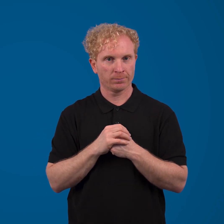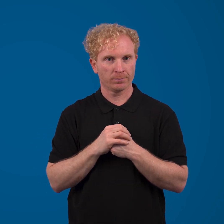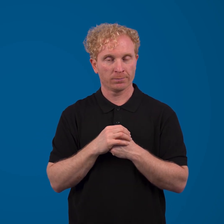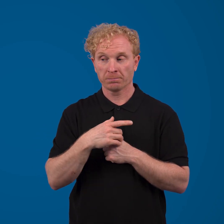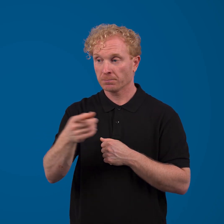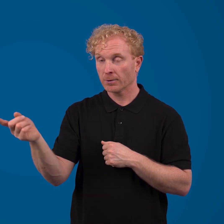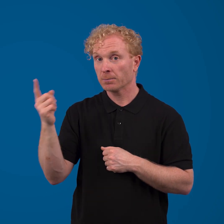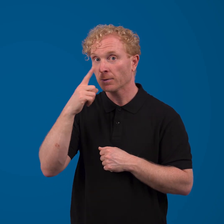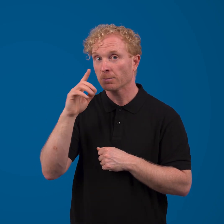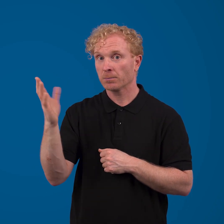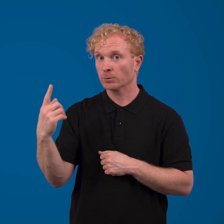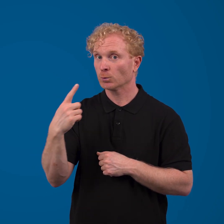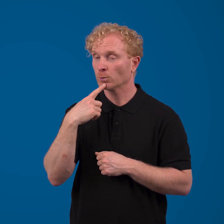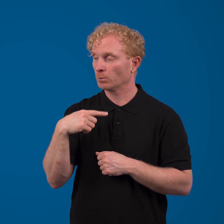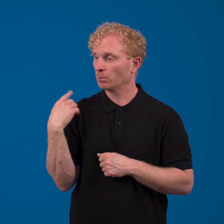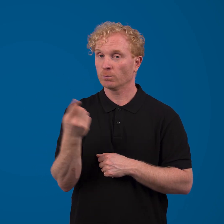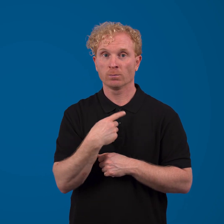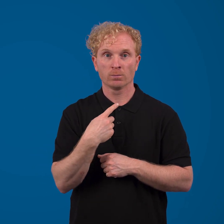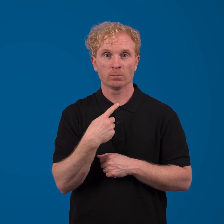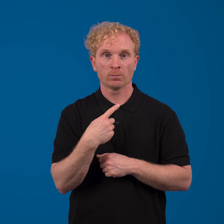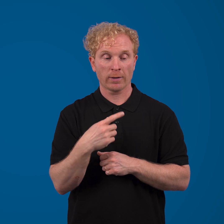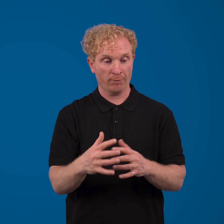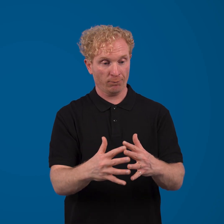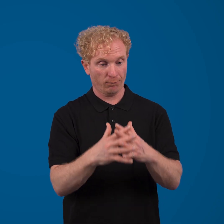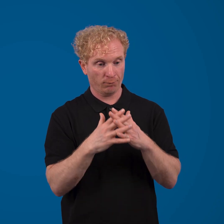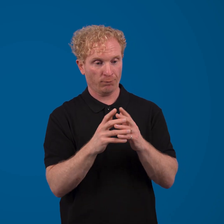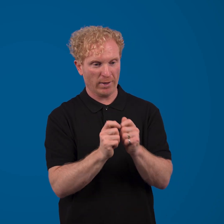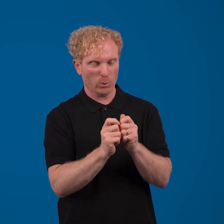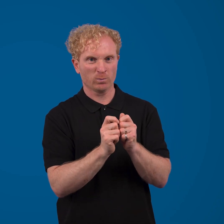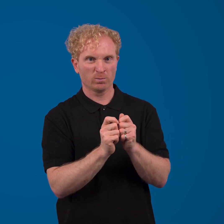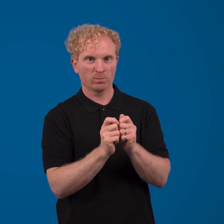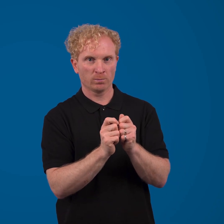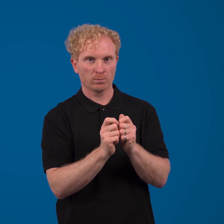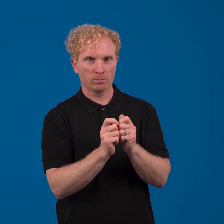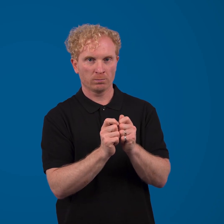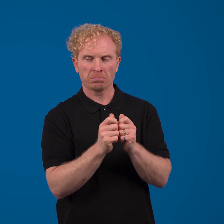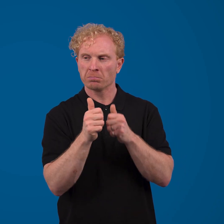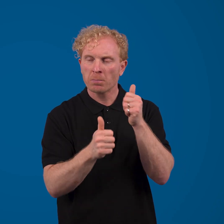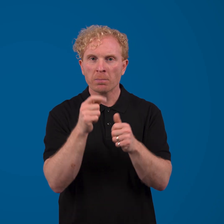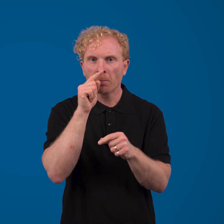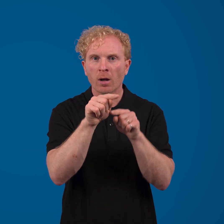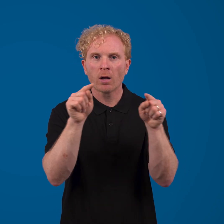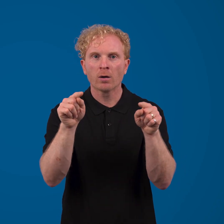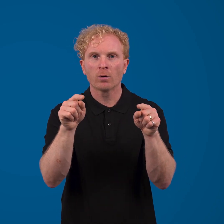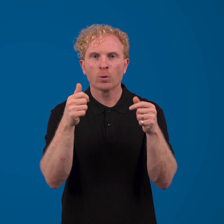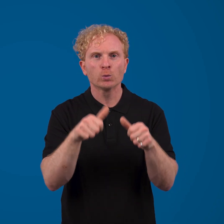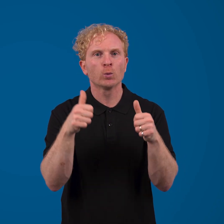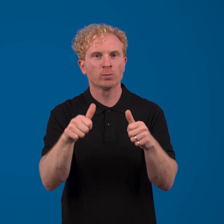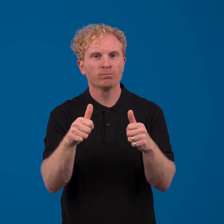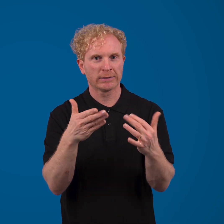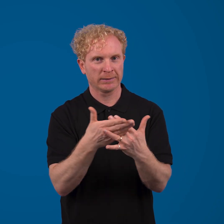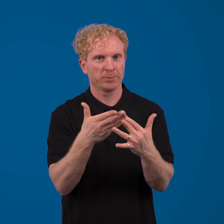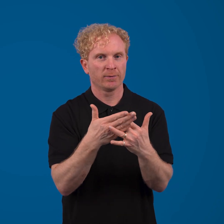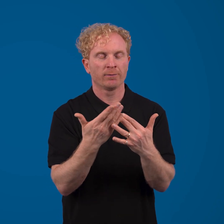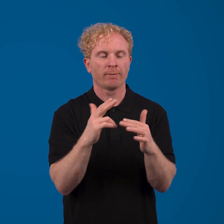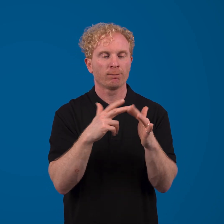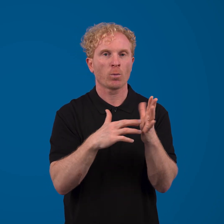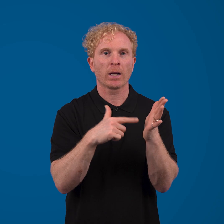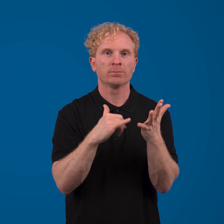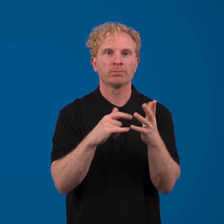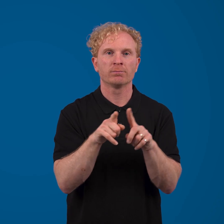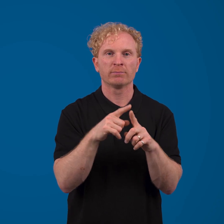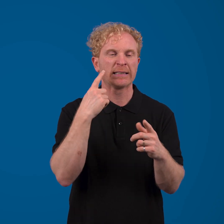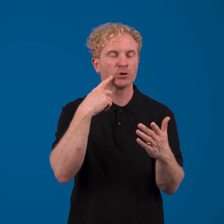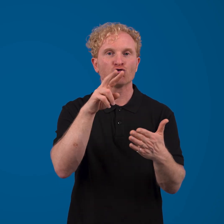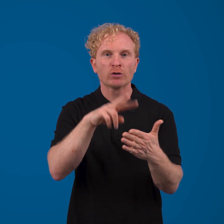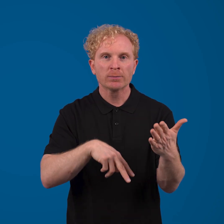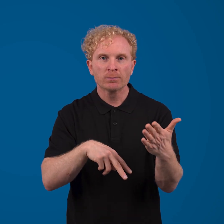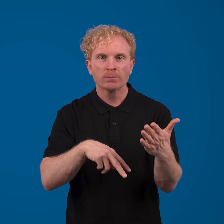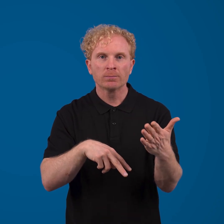People told us about the value and popularity of accessibility formats (including Easy Read)